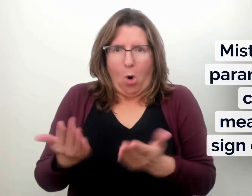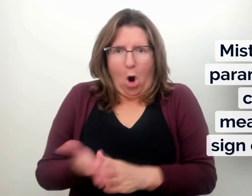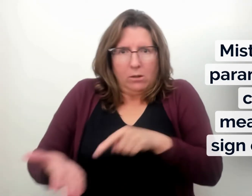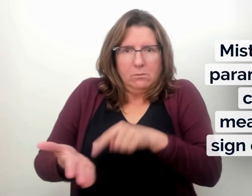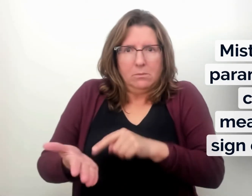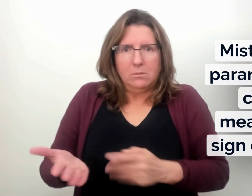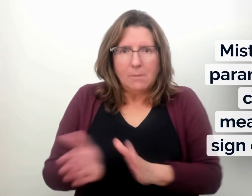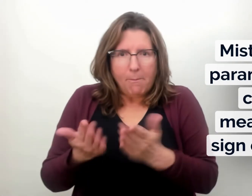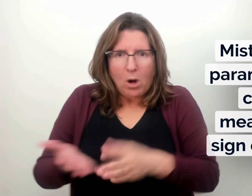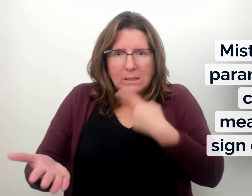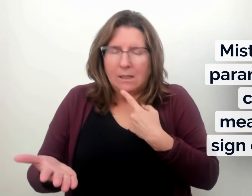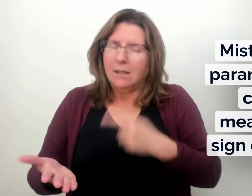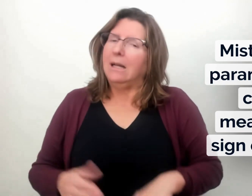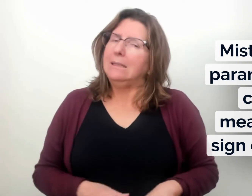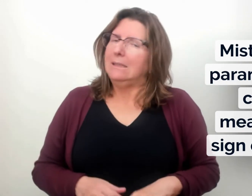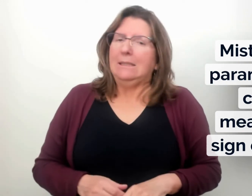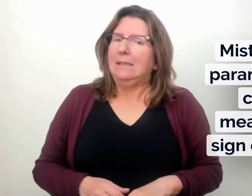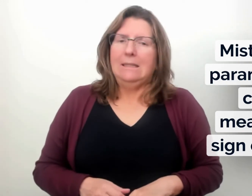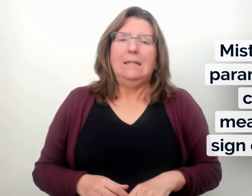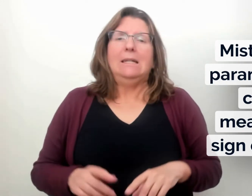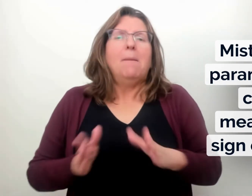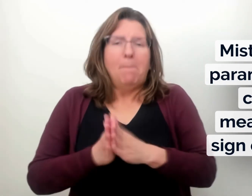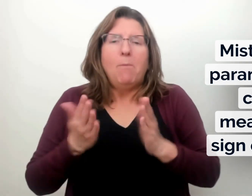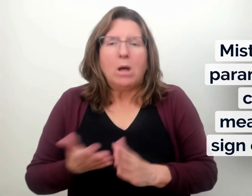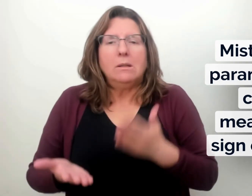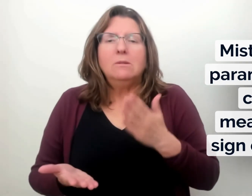She got all defensive and she said, 'look at the book!'